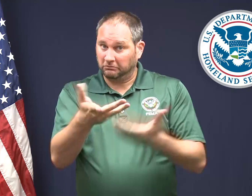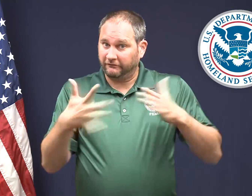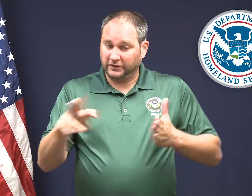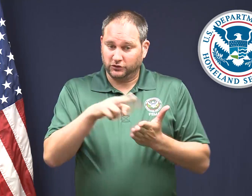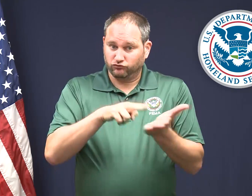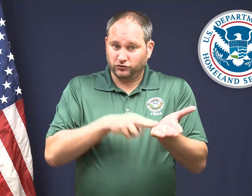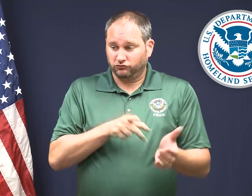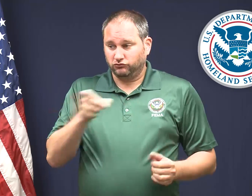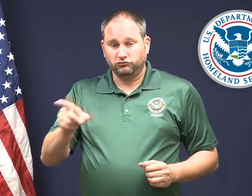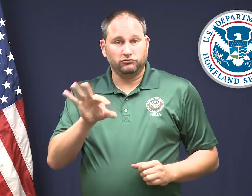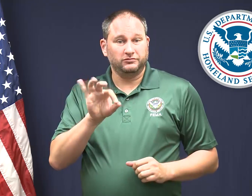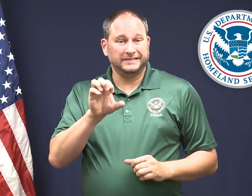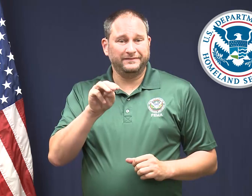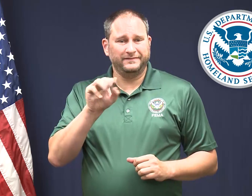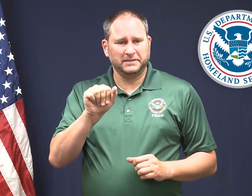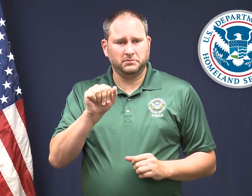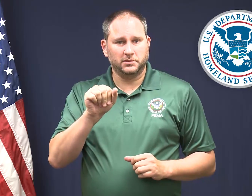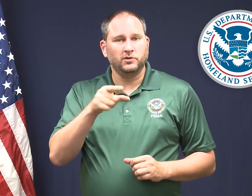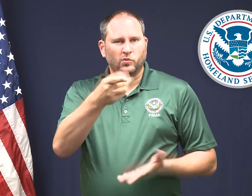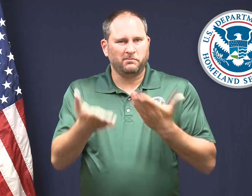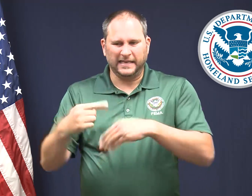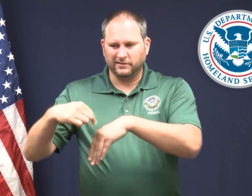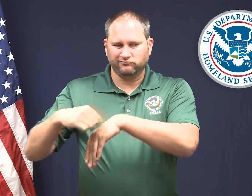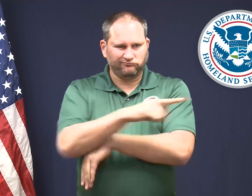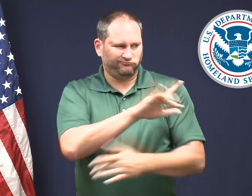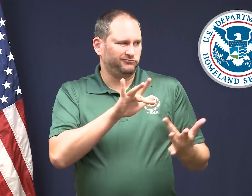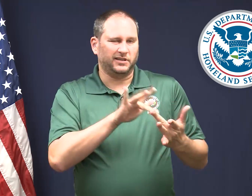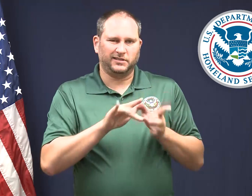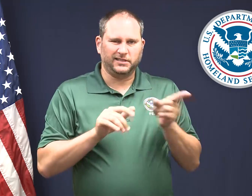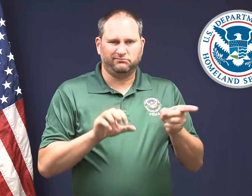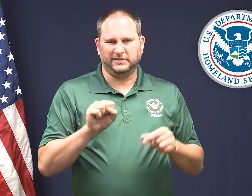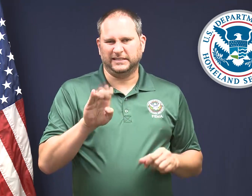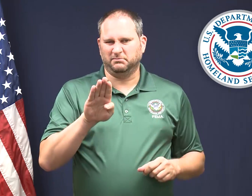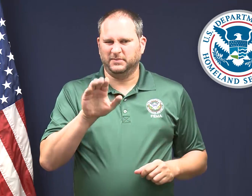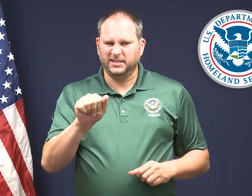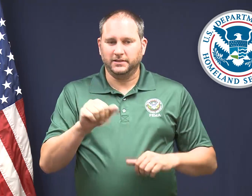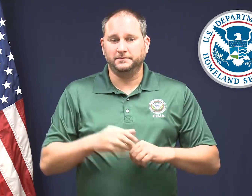and have registered with FEMA, you may be referred to SBA.